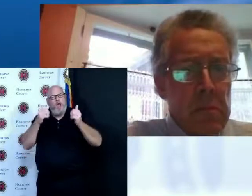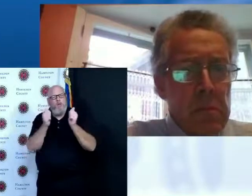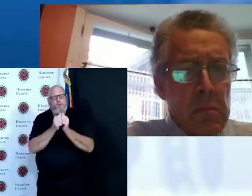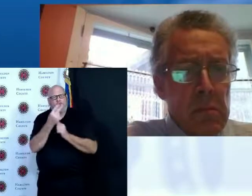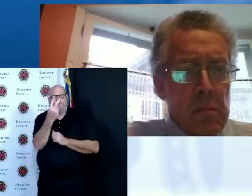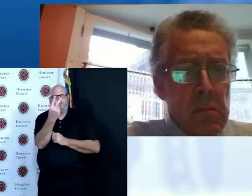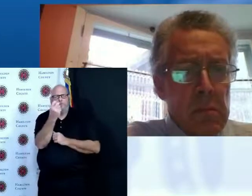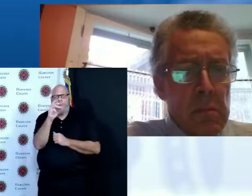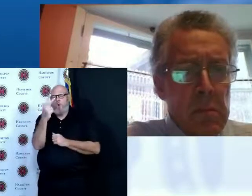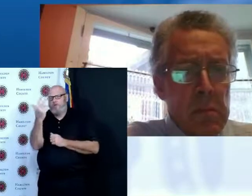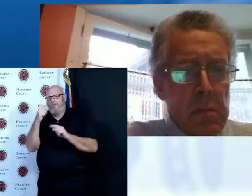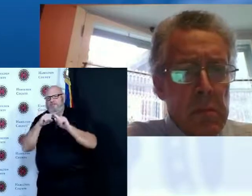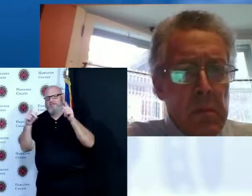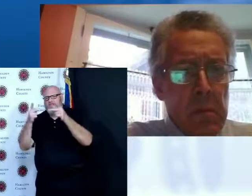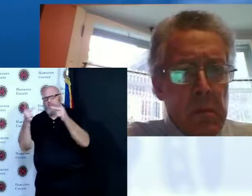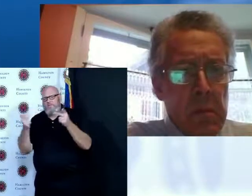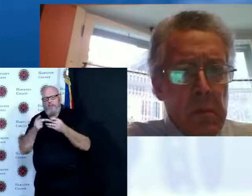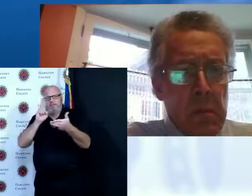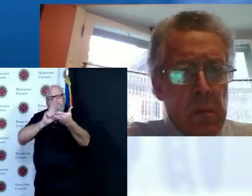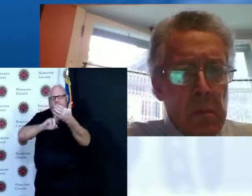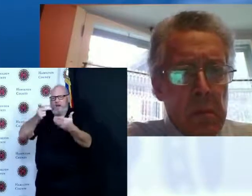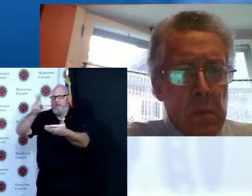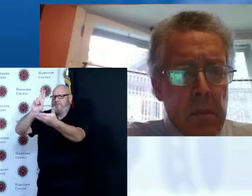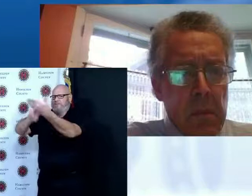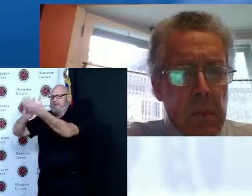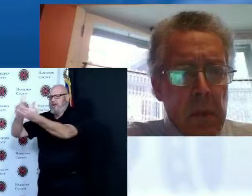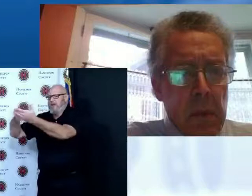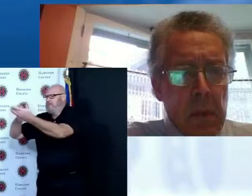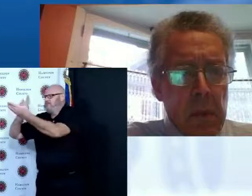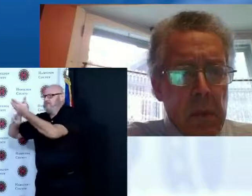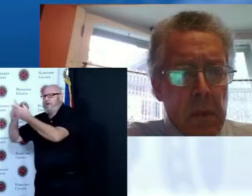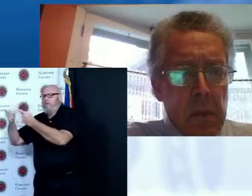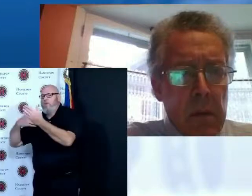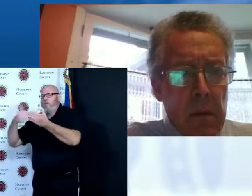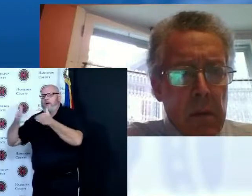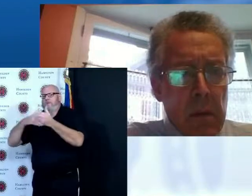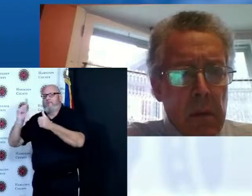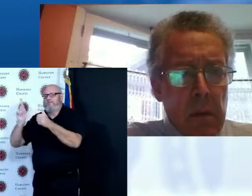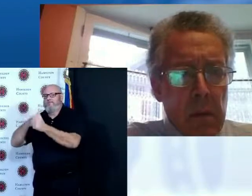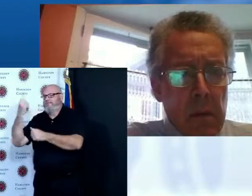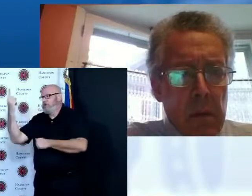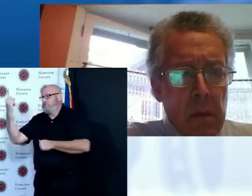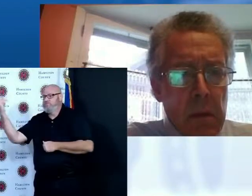was and I might kick this one up poor Greg kick this one to Greg will we have enough doses